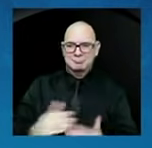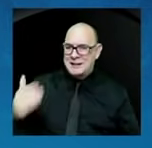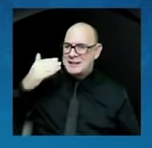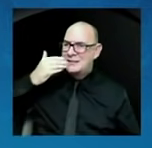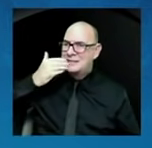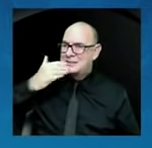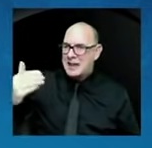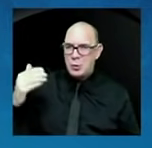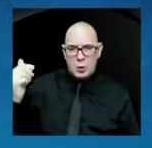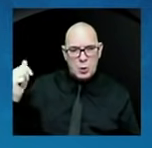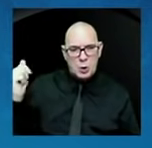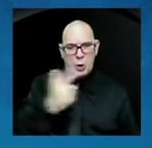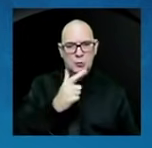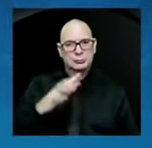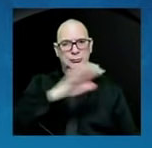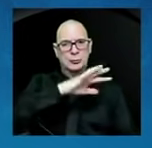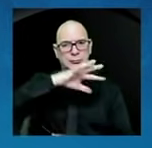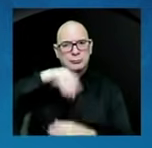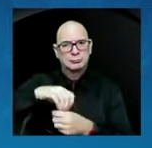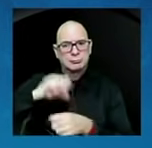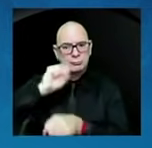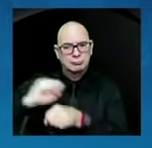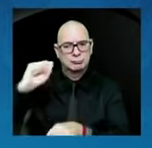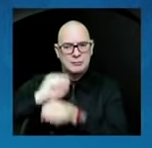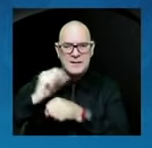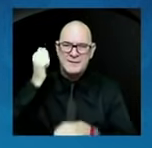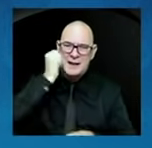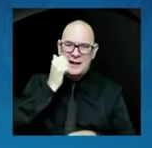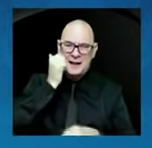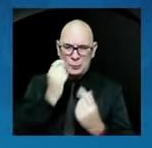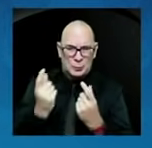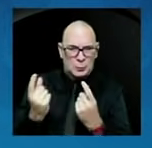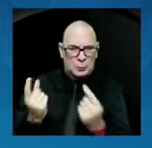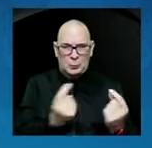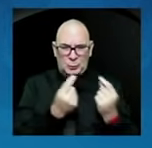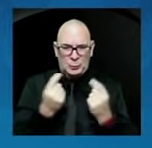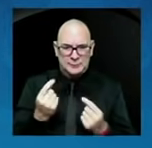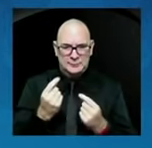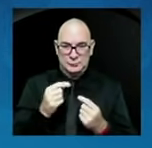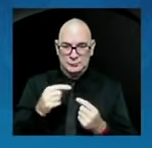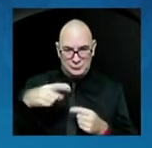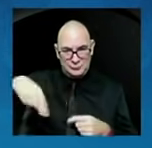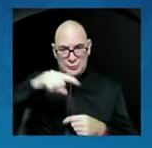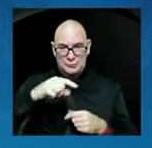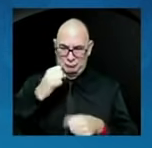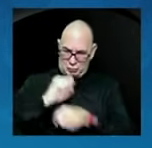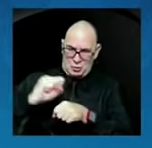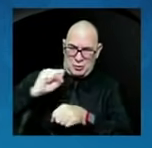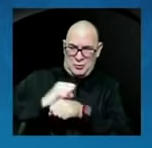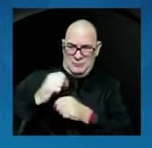E IPPORTUNIKING OF . AND AGAIN, I THANK YOU ALL FOR